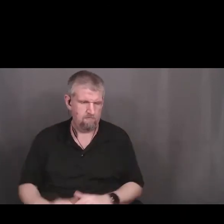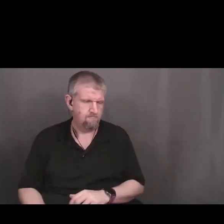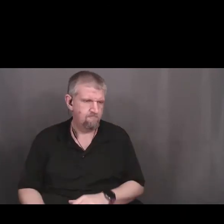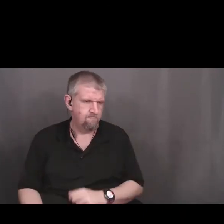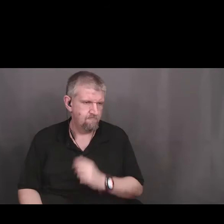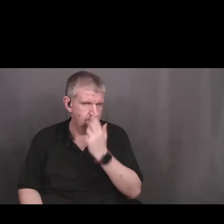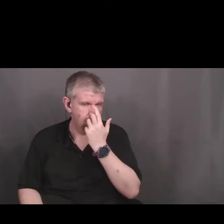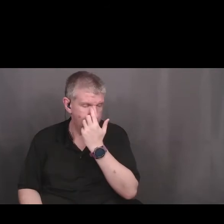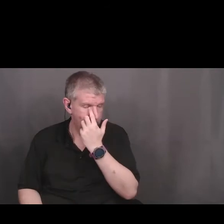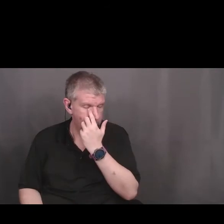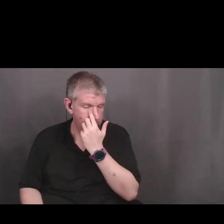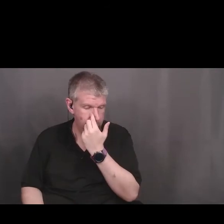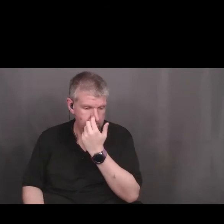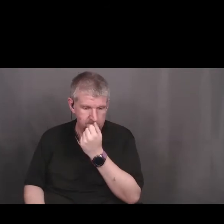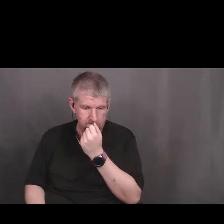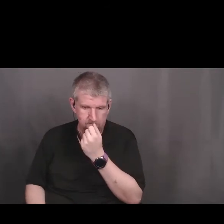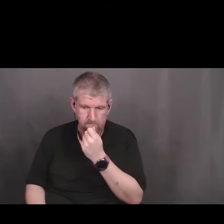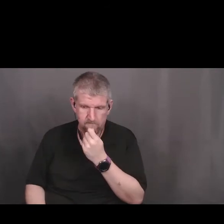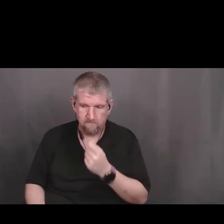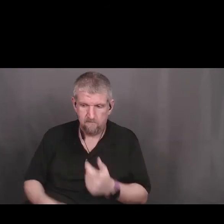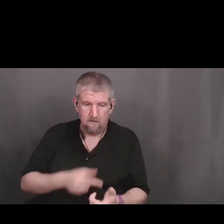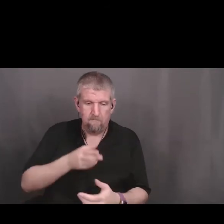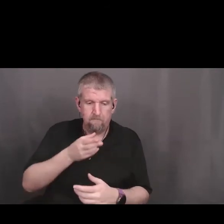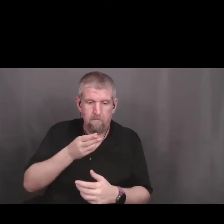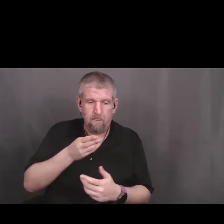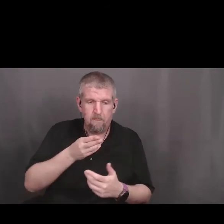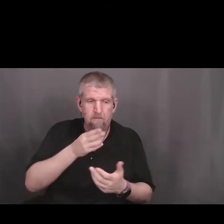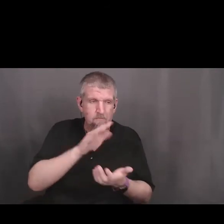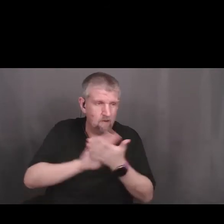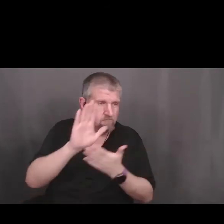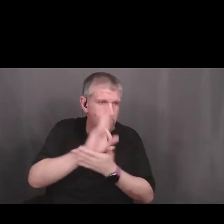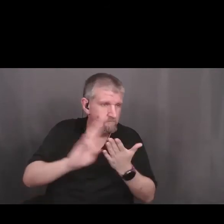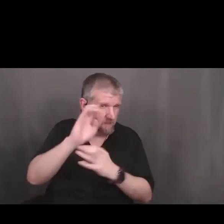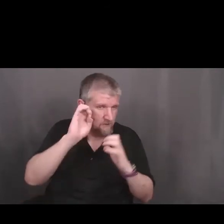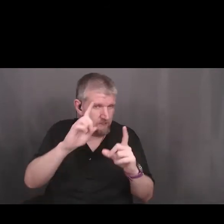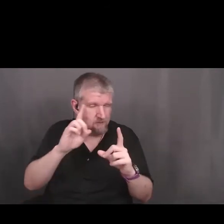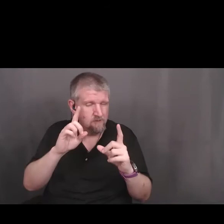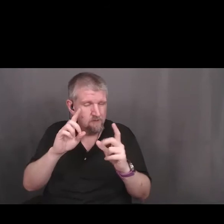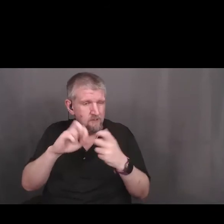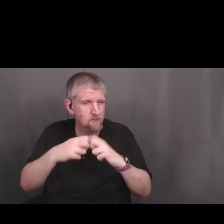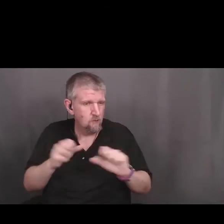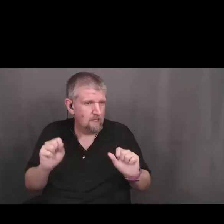We assist with post-secondary education issues, I'll talk a lot about some of the things that we do,